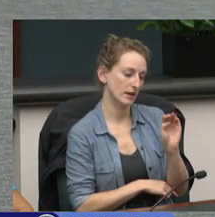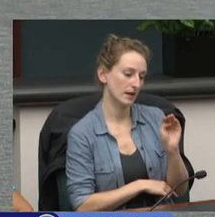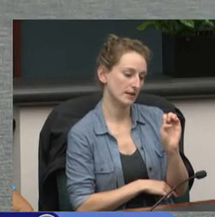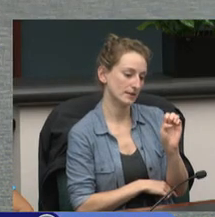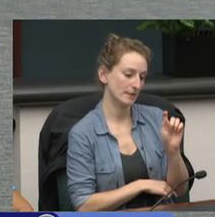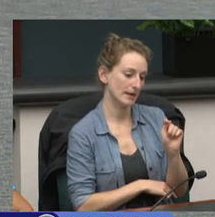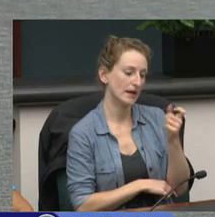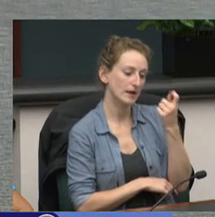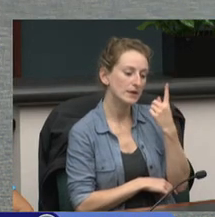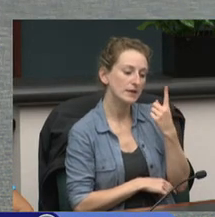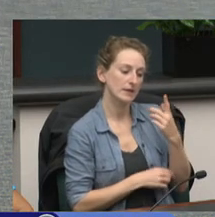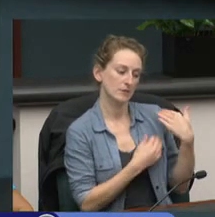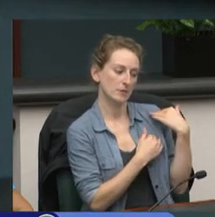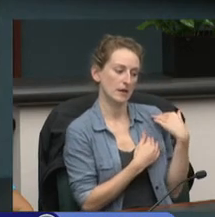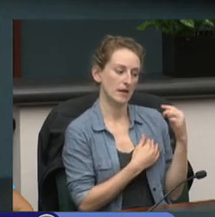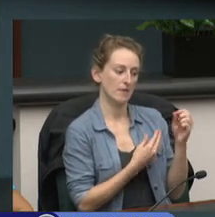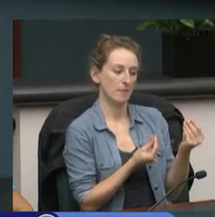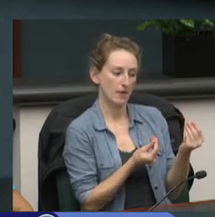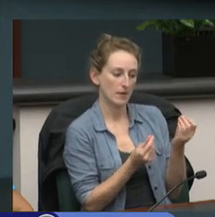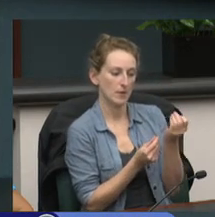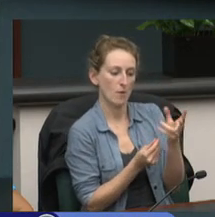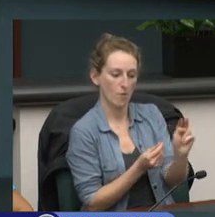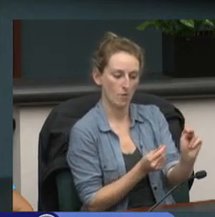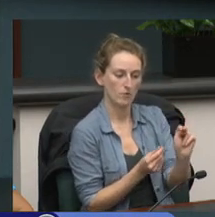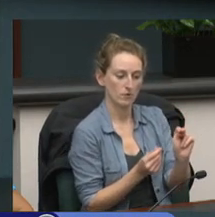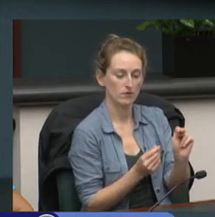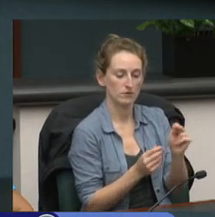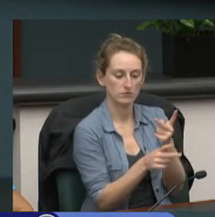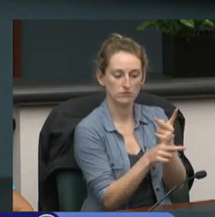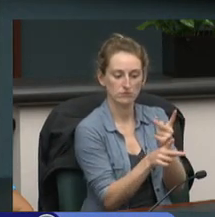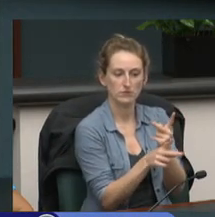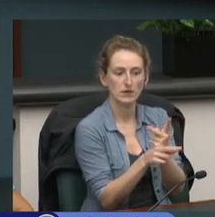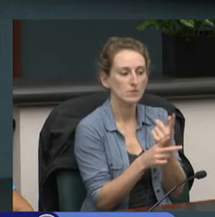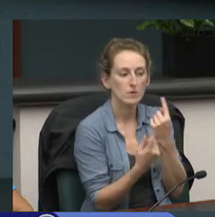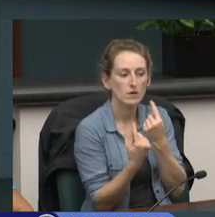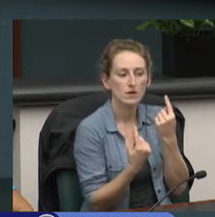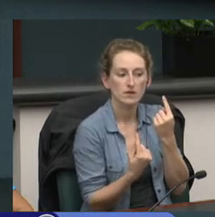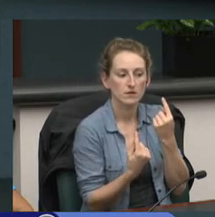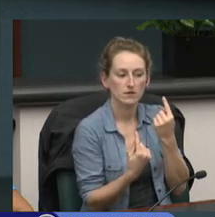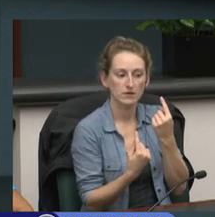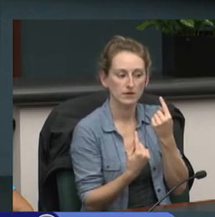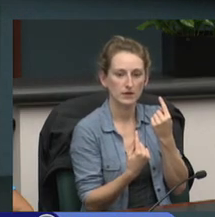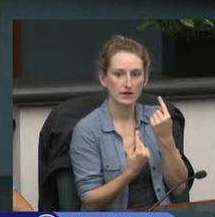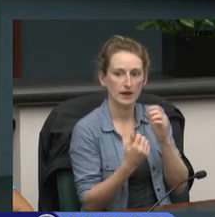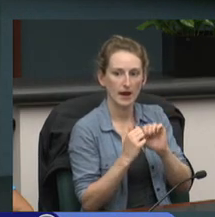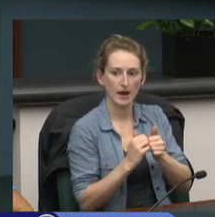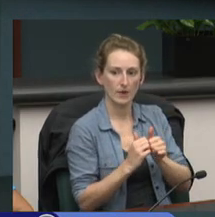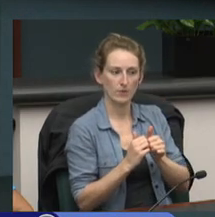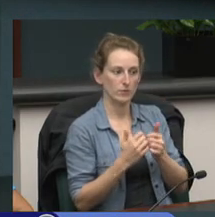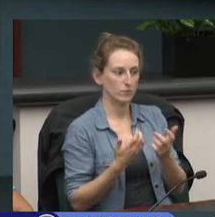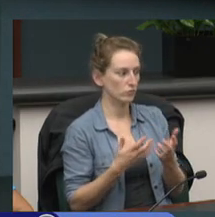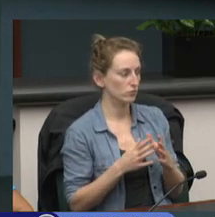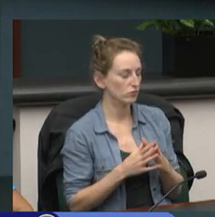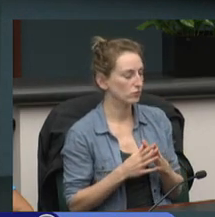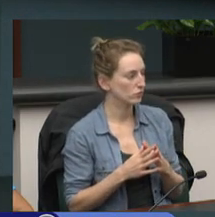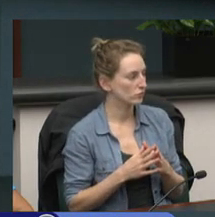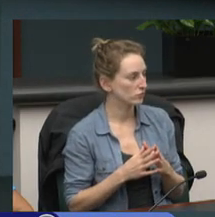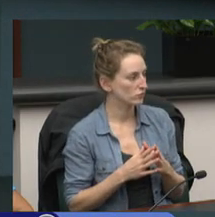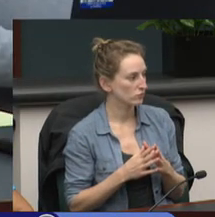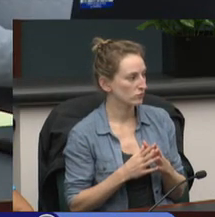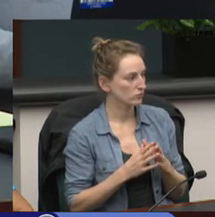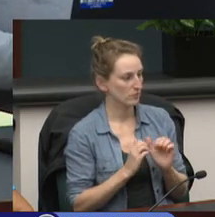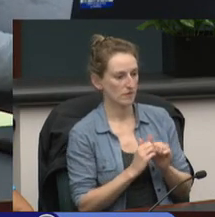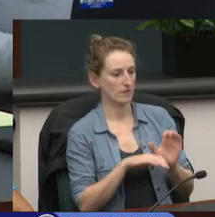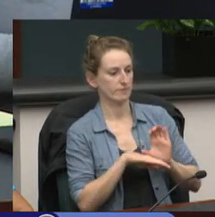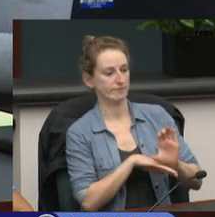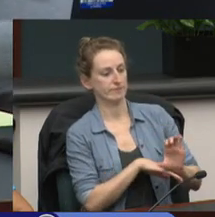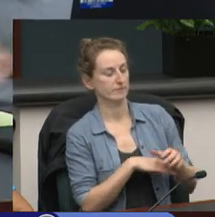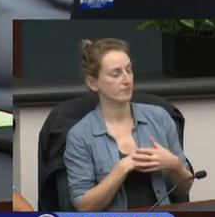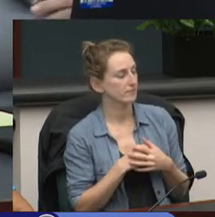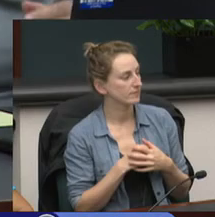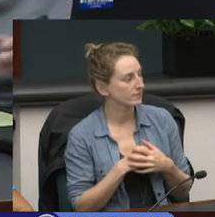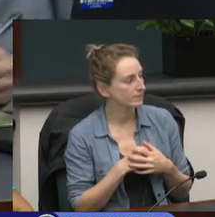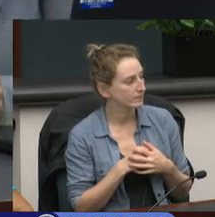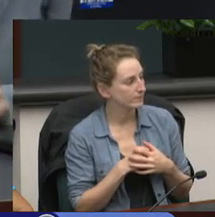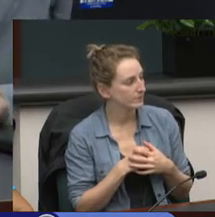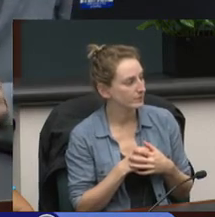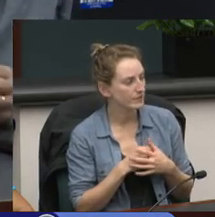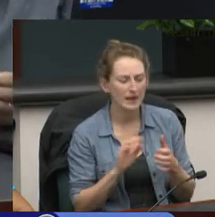what is the enforcement mechanism for that sorry you said what is the